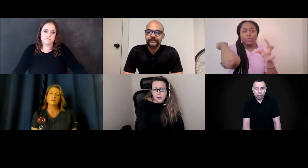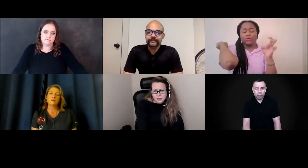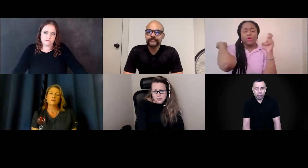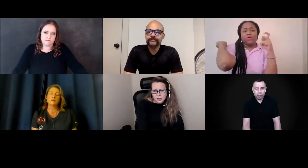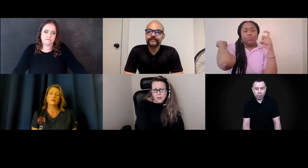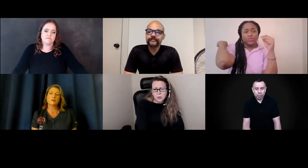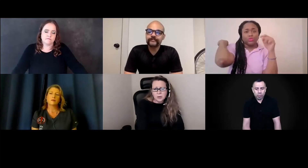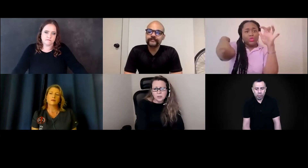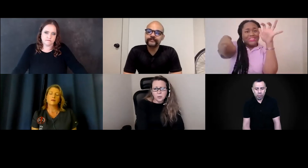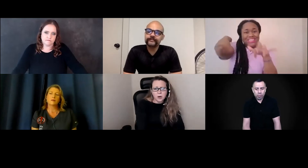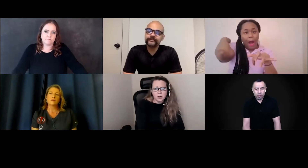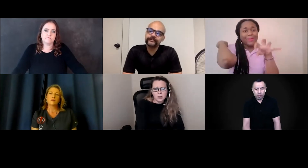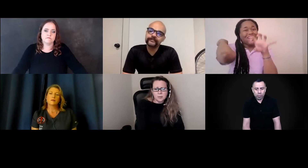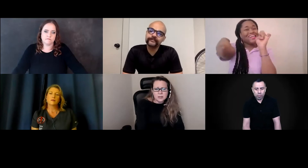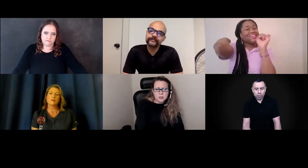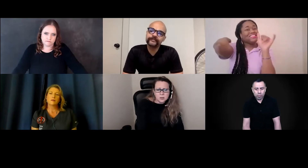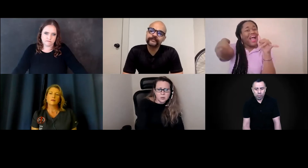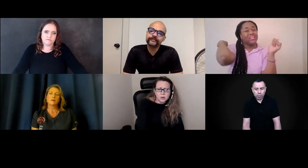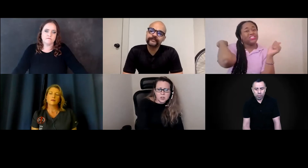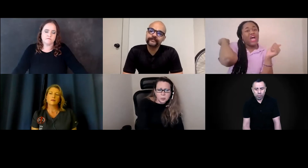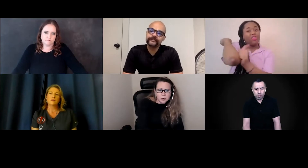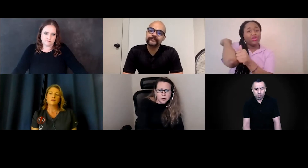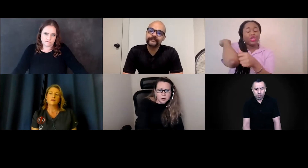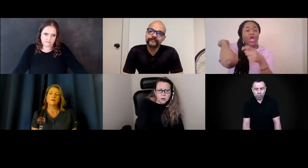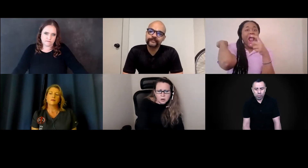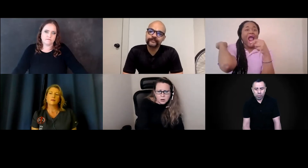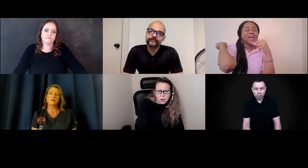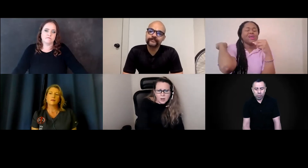But it would be for me as a student or an interpreter.